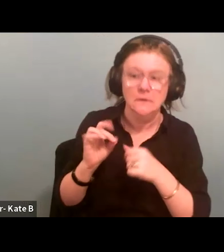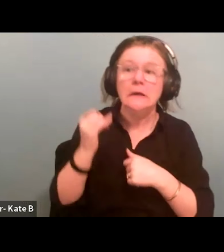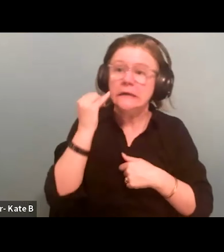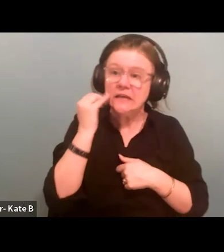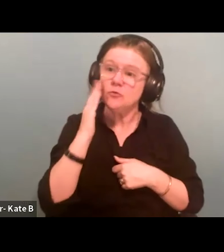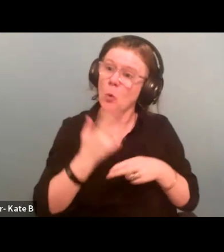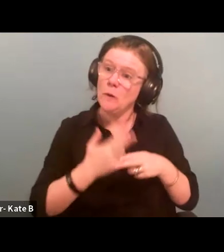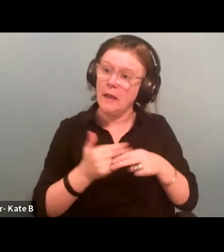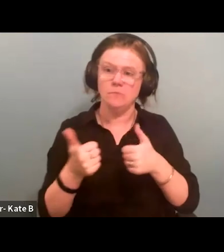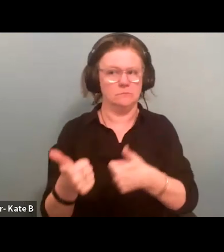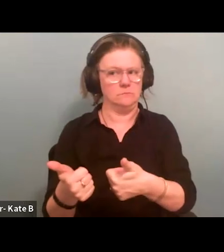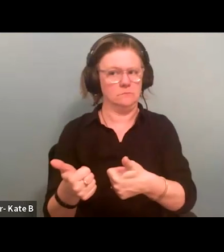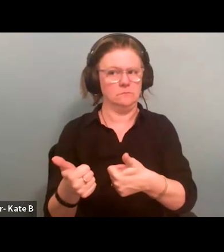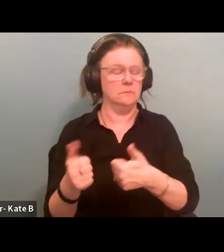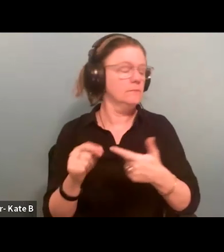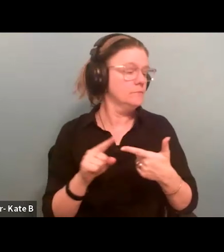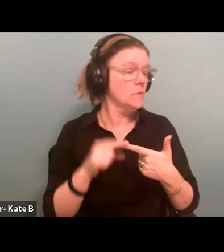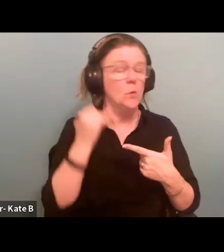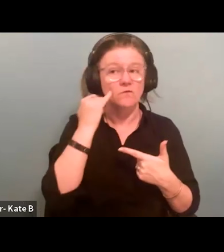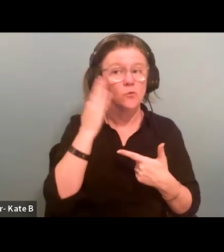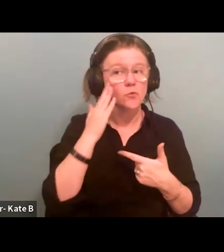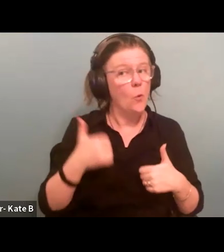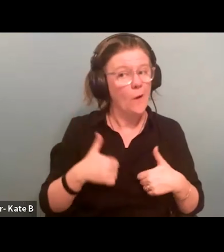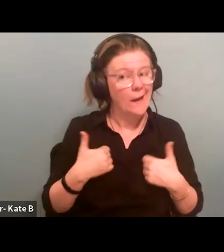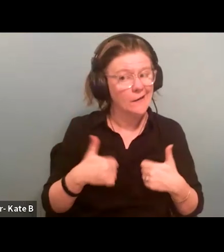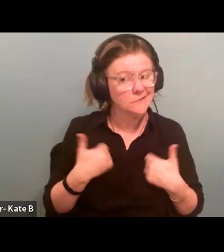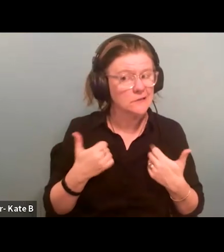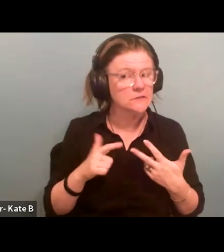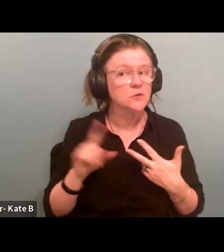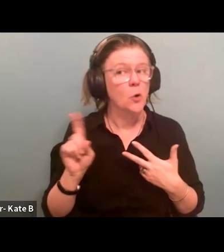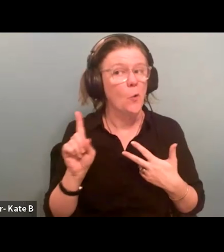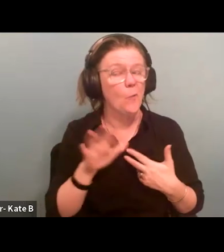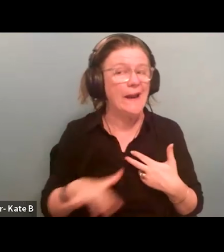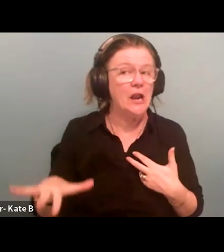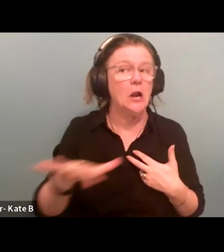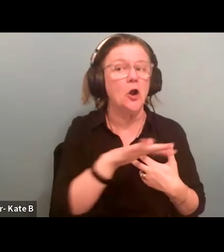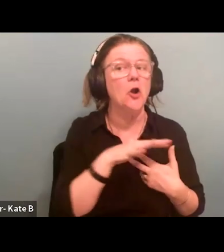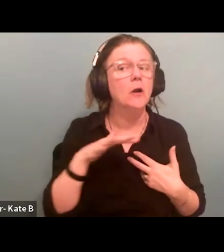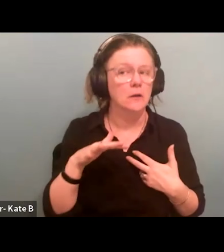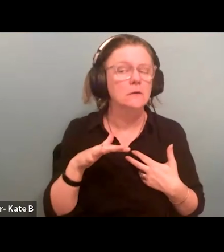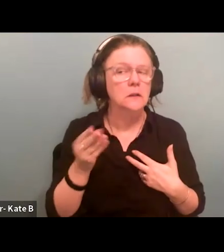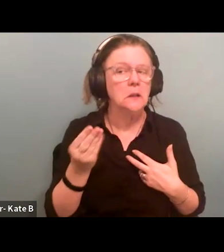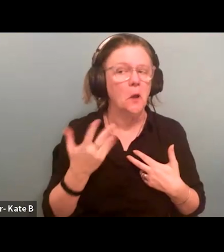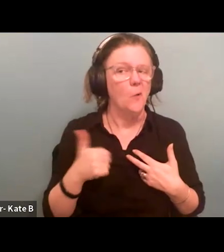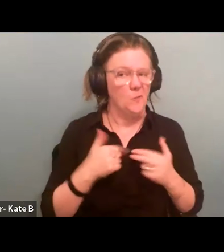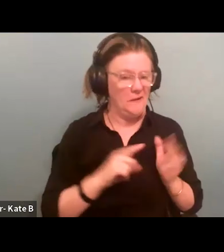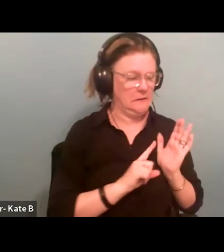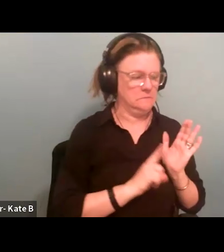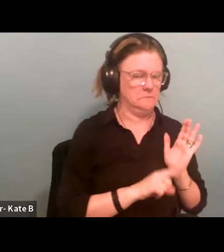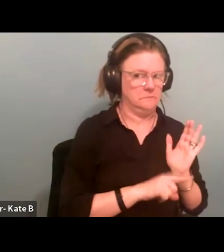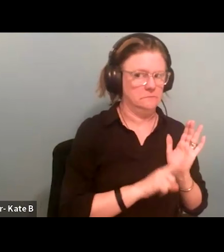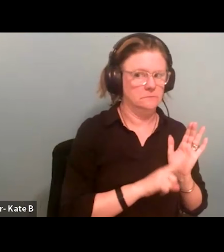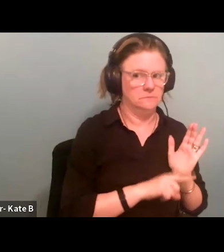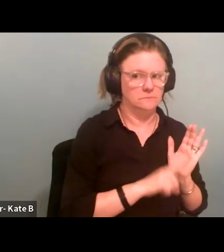name or their exact location at the time you're making that, we have to have a way as Area Agency on Aging to go out and meet